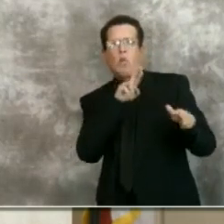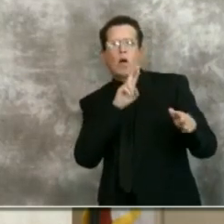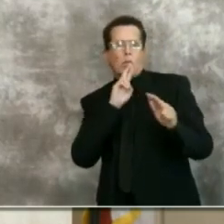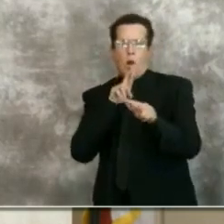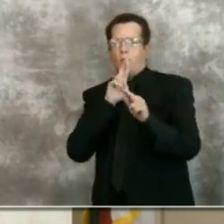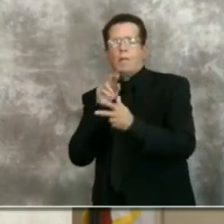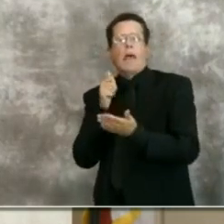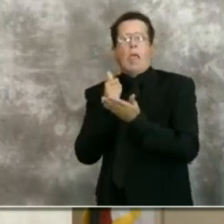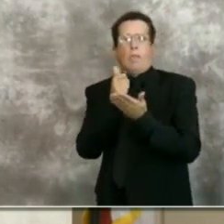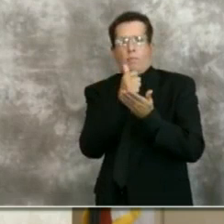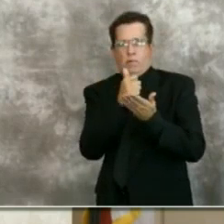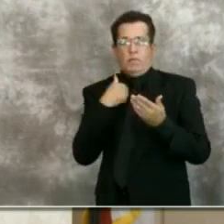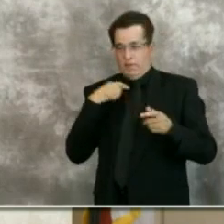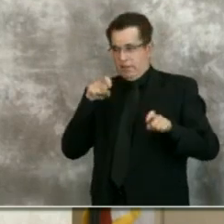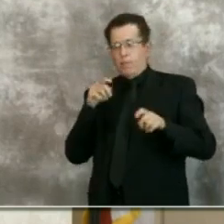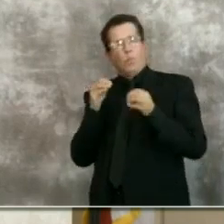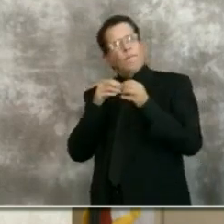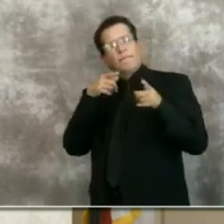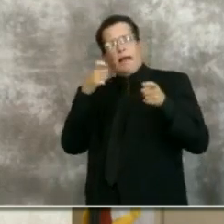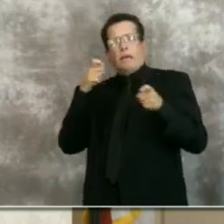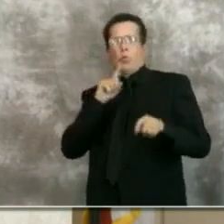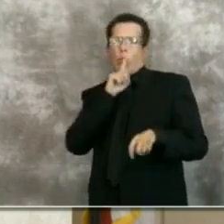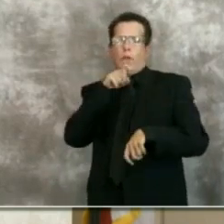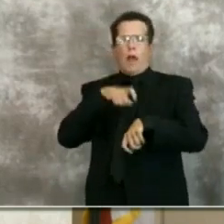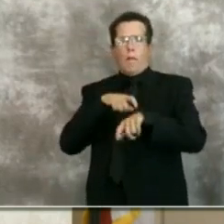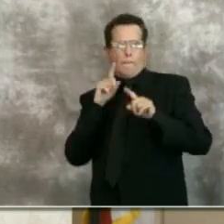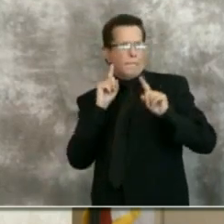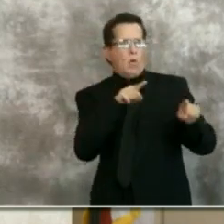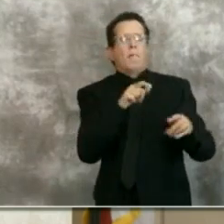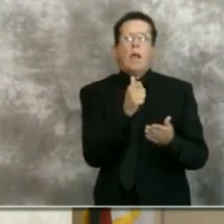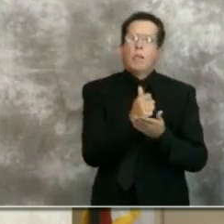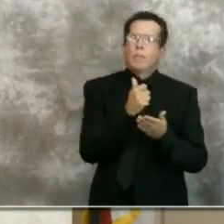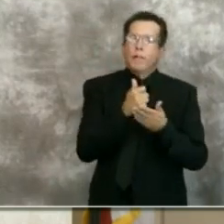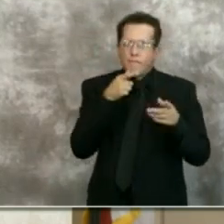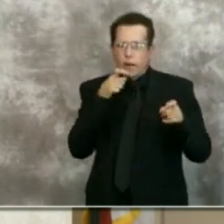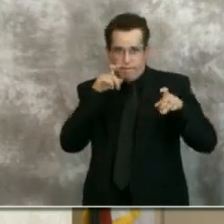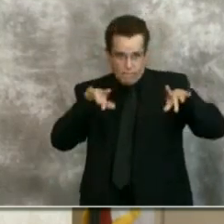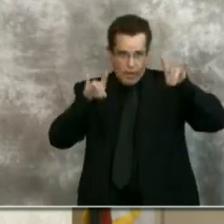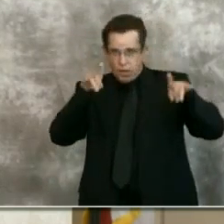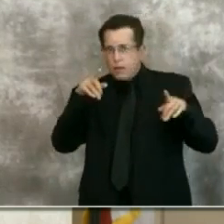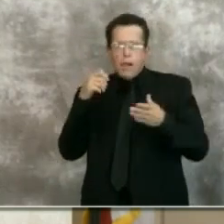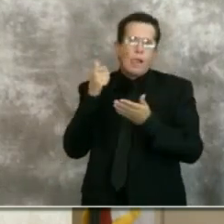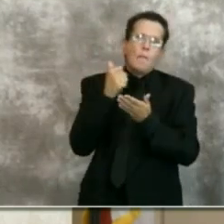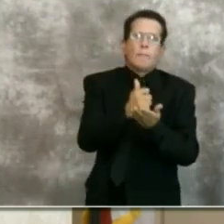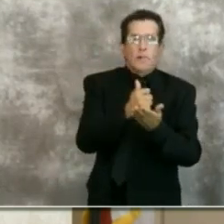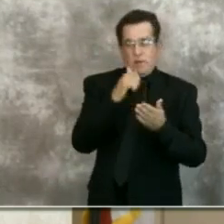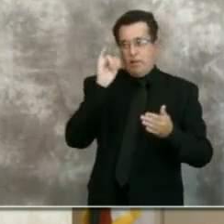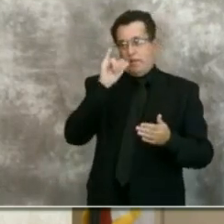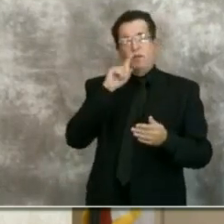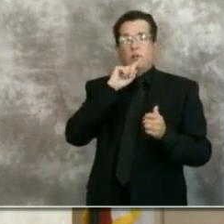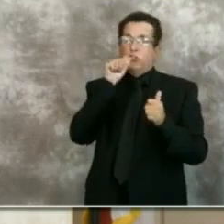HEALTH TRIGGERS WHICH INVOLVED OUR ABILITY TO RESPOND IN TRACK AND DEAL WITH WHAT WE'RE DOING IN EACH OF THESE ARE